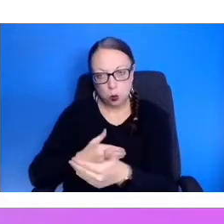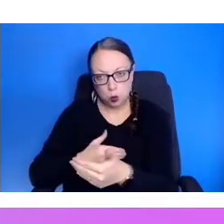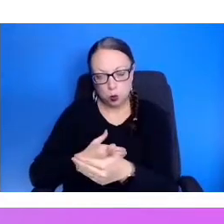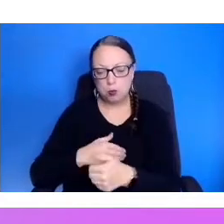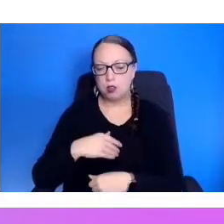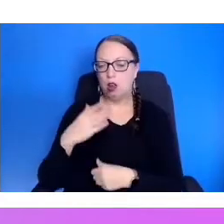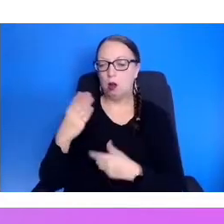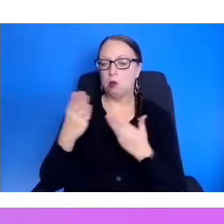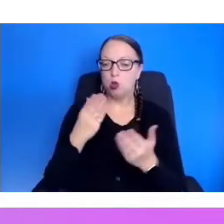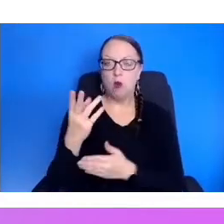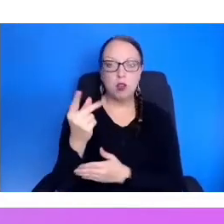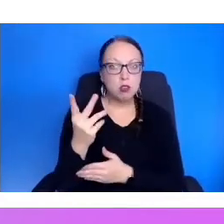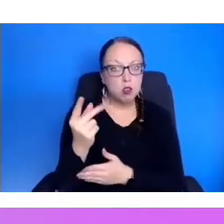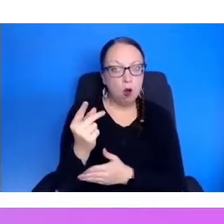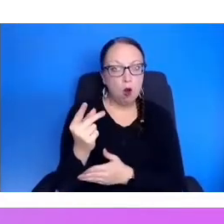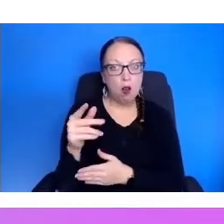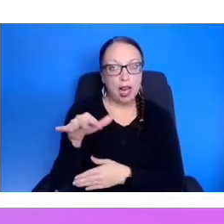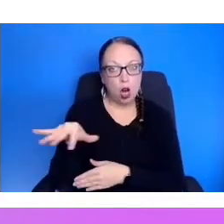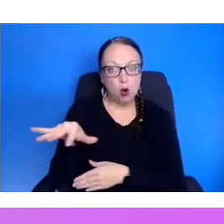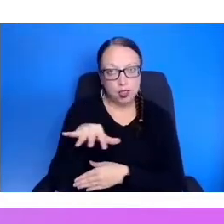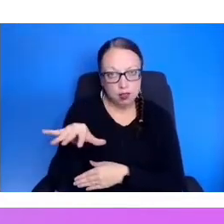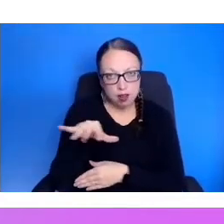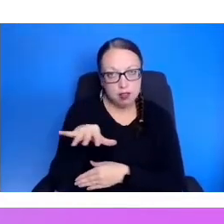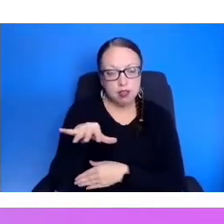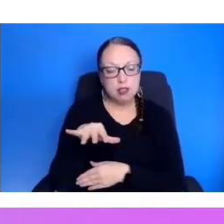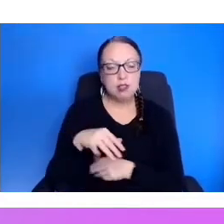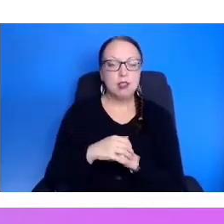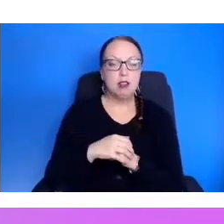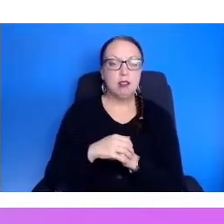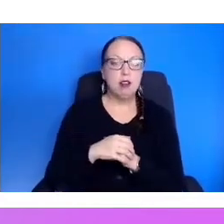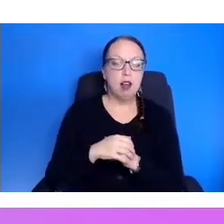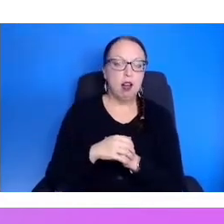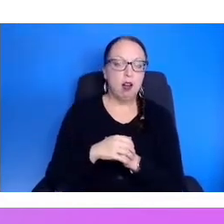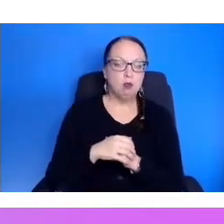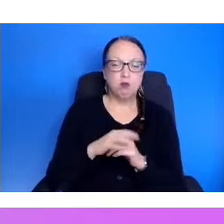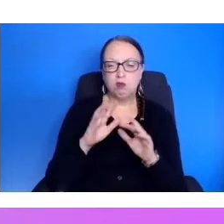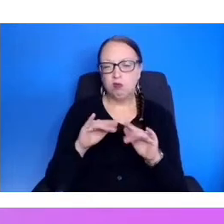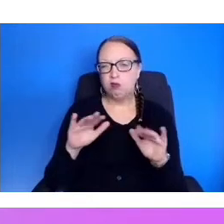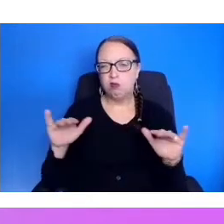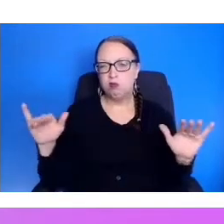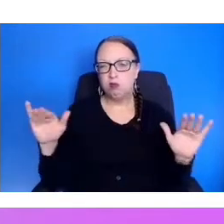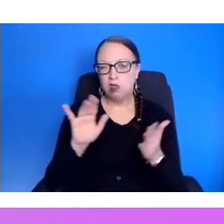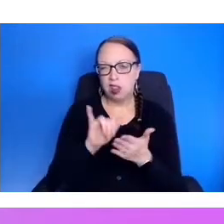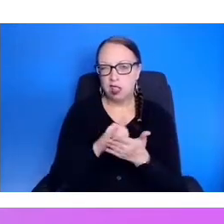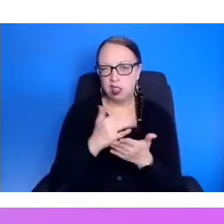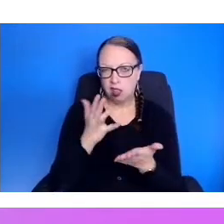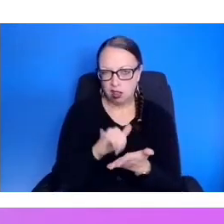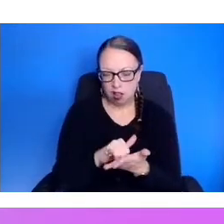to allow service dogs to be relieved after sessions for example and so on, the way that you present maps